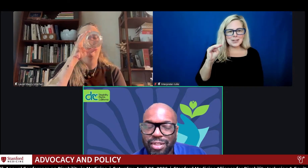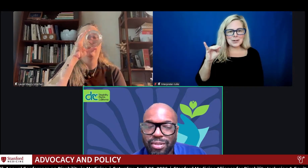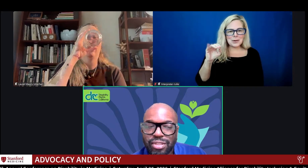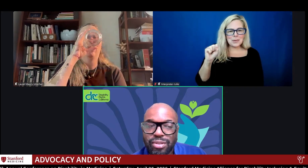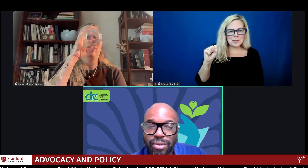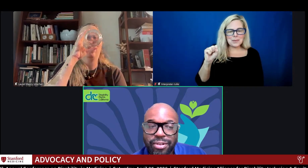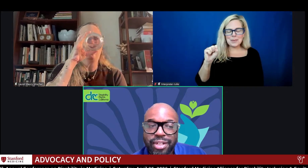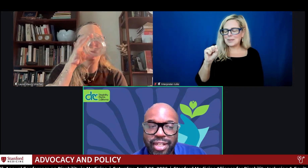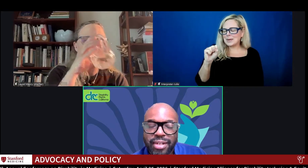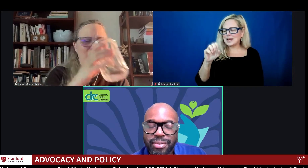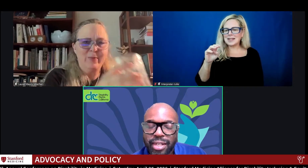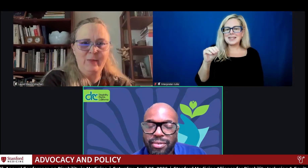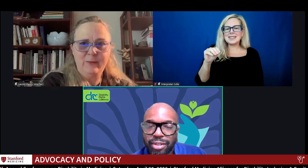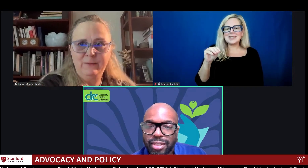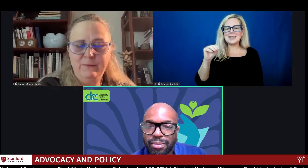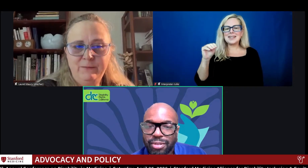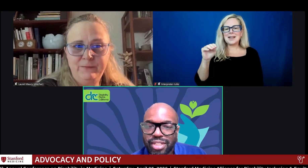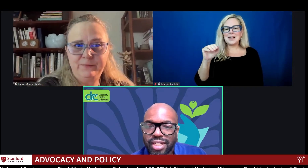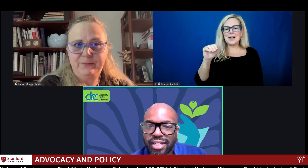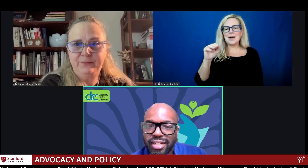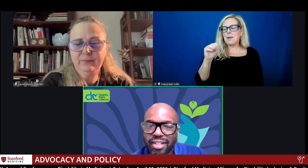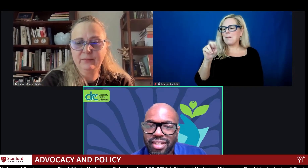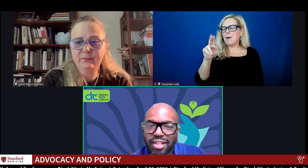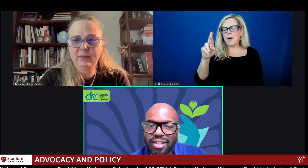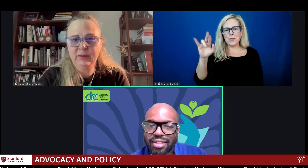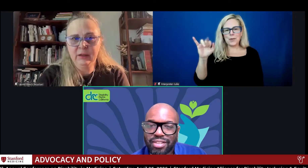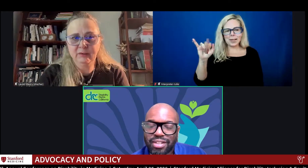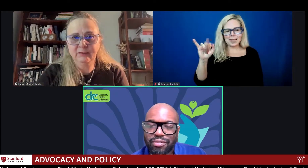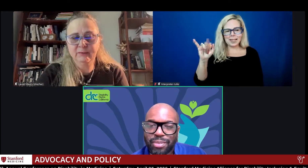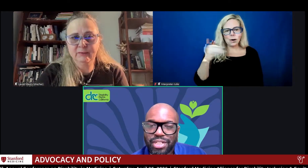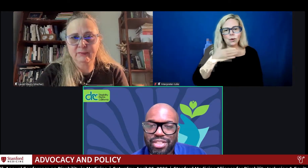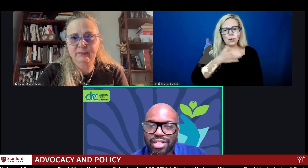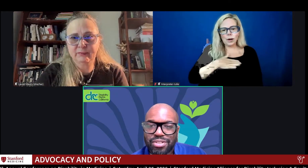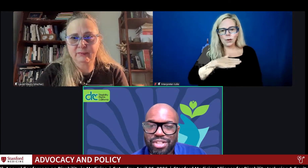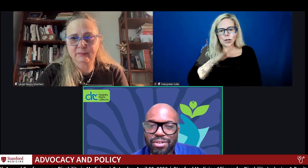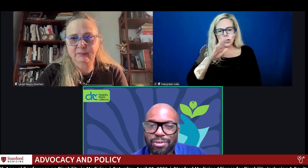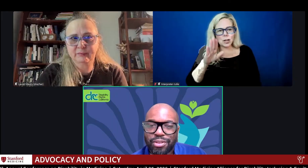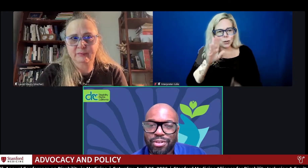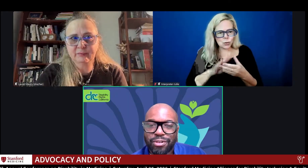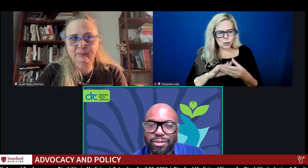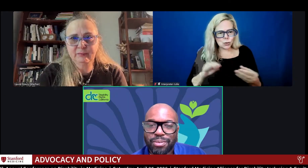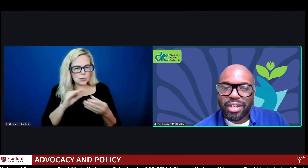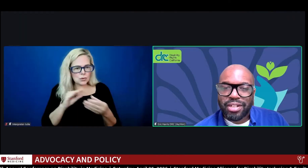um your story and and really appreciate uh the information that you shared with the group and